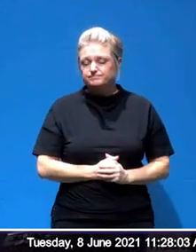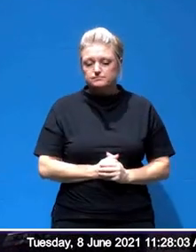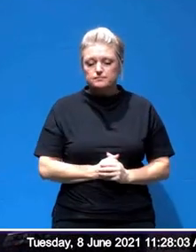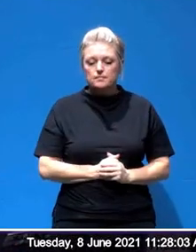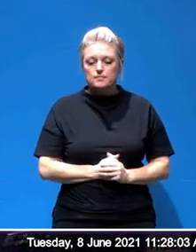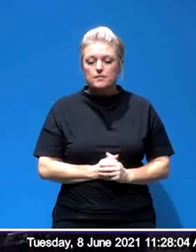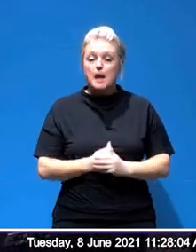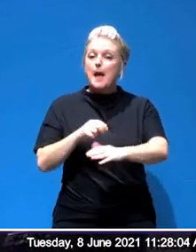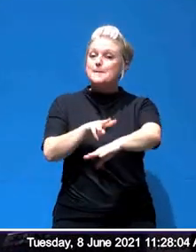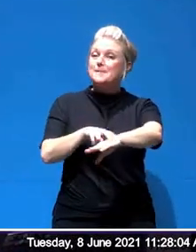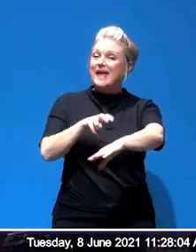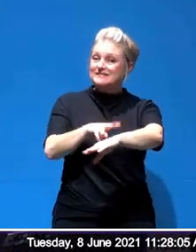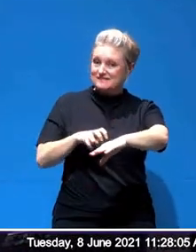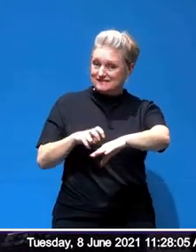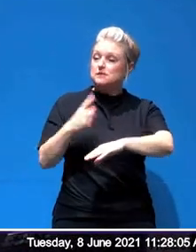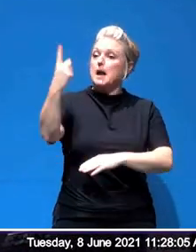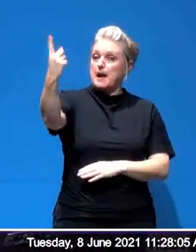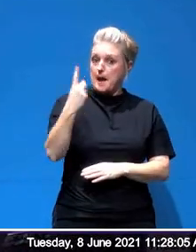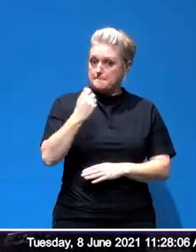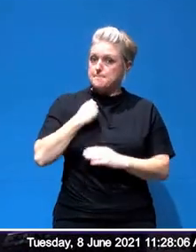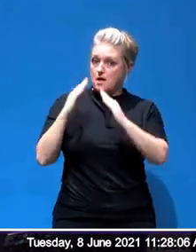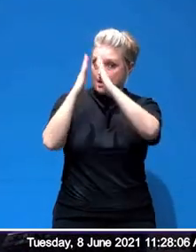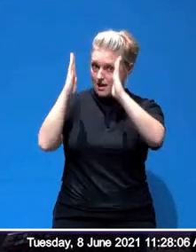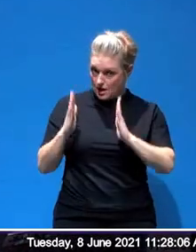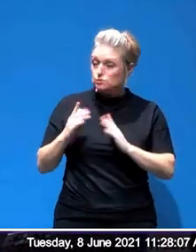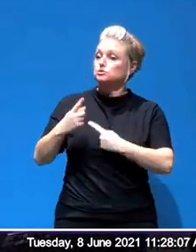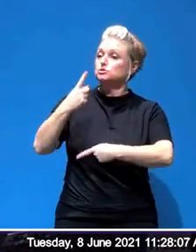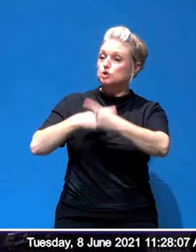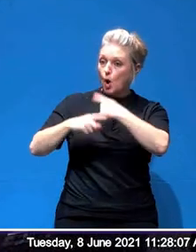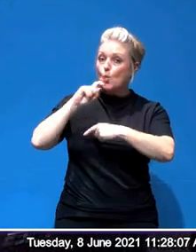they were closing the investigation, he said to us, "Every single shift